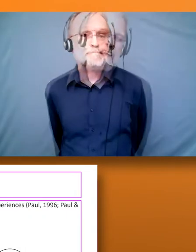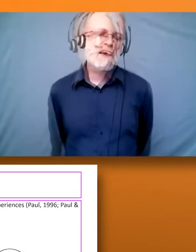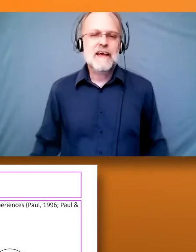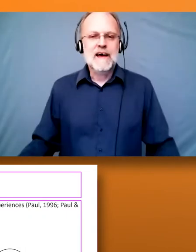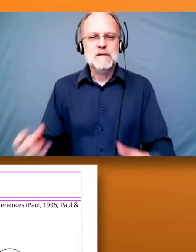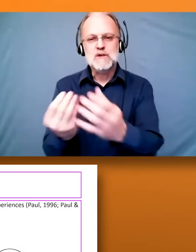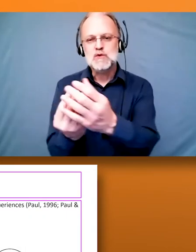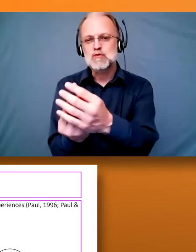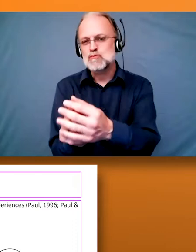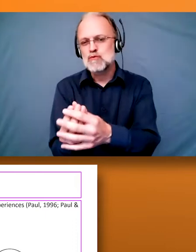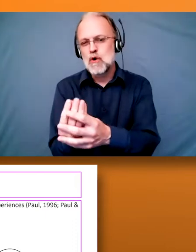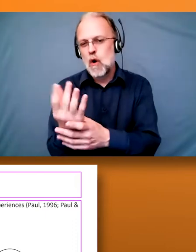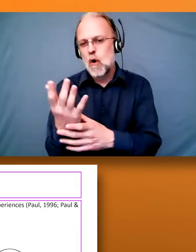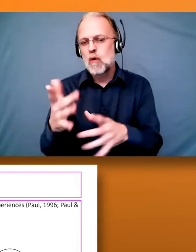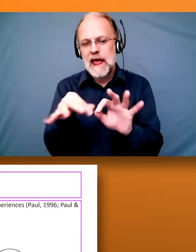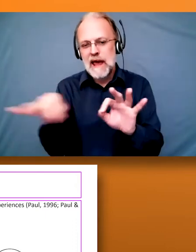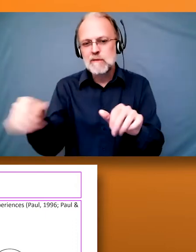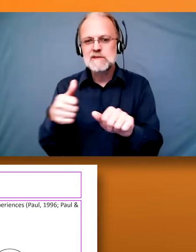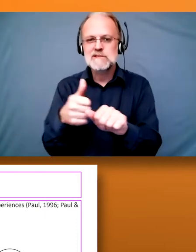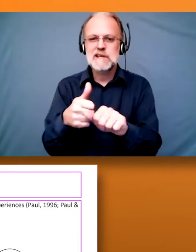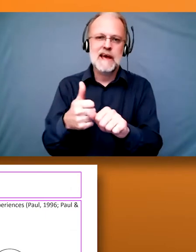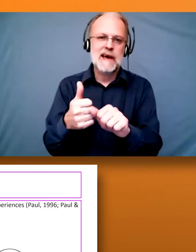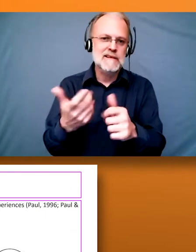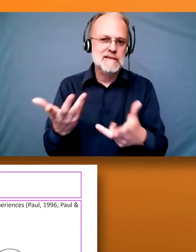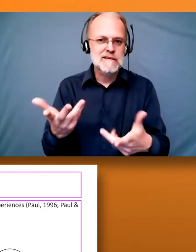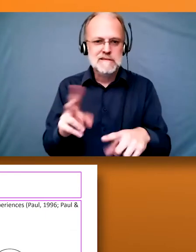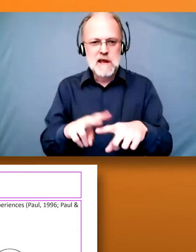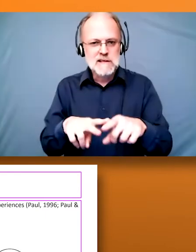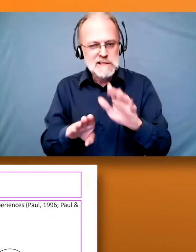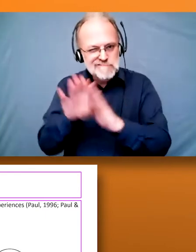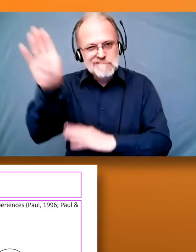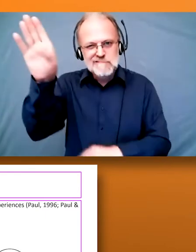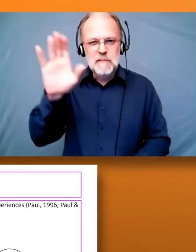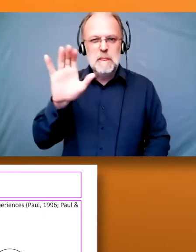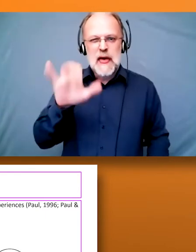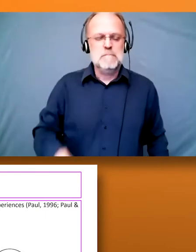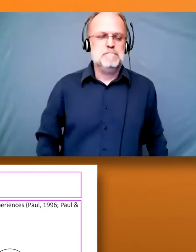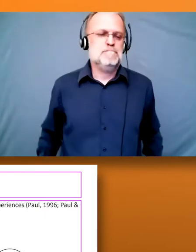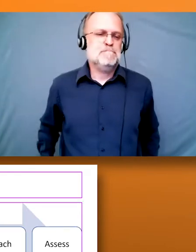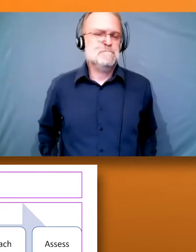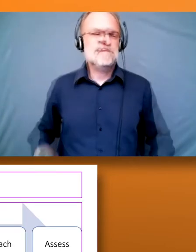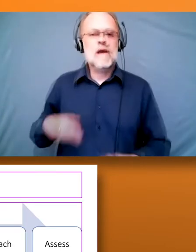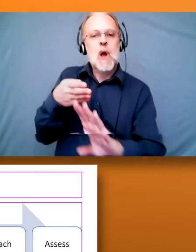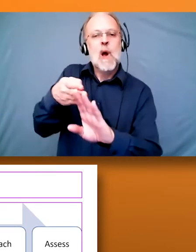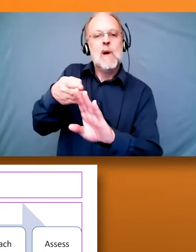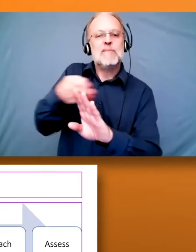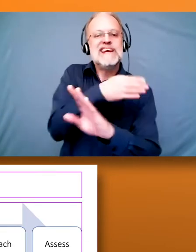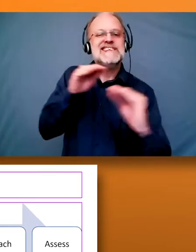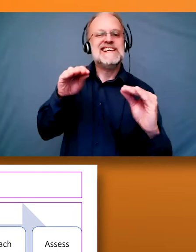Obviously, this will grow language, not just vocabulary, but it is a vocabulary strategy. You also can pre-teach.